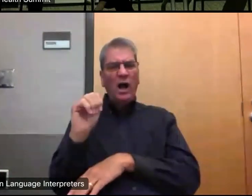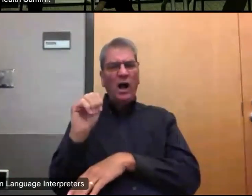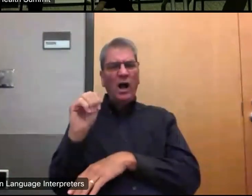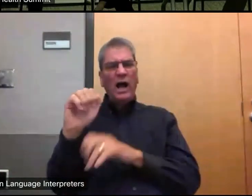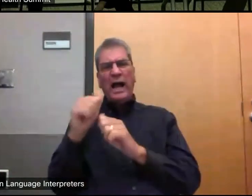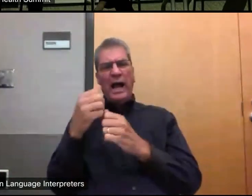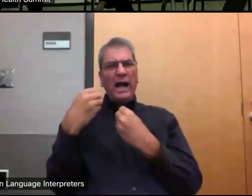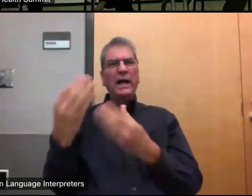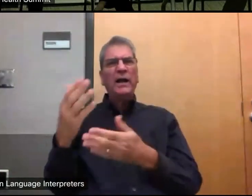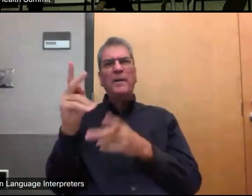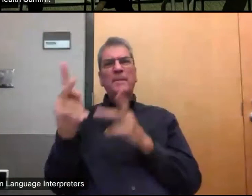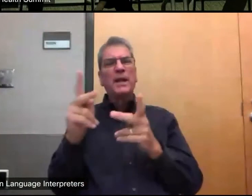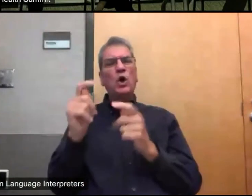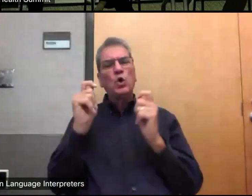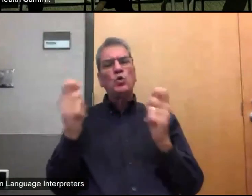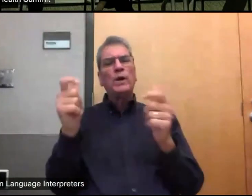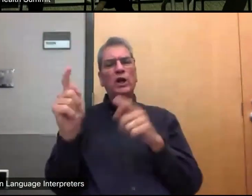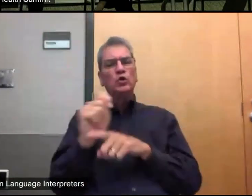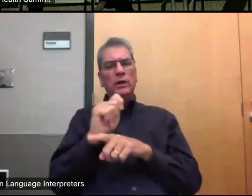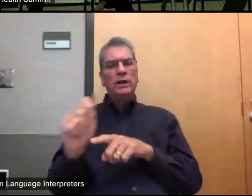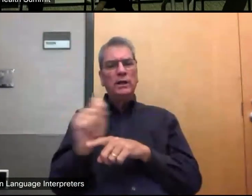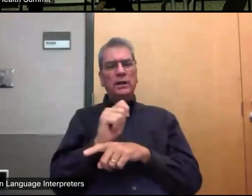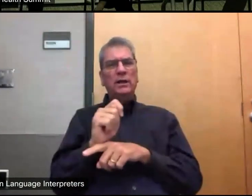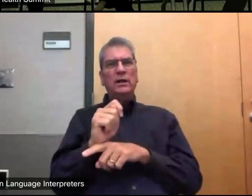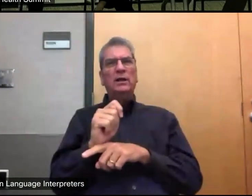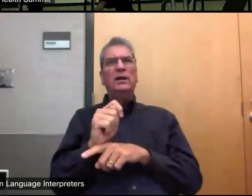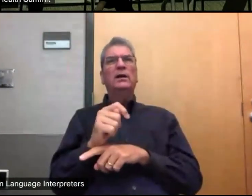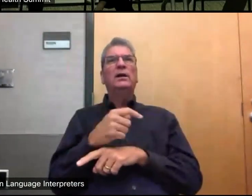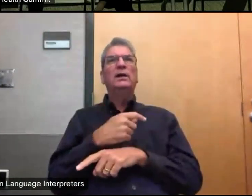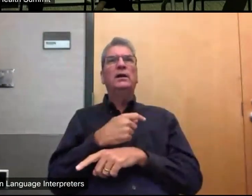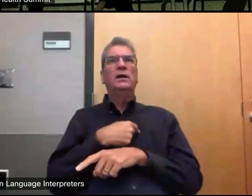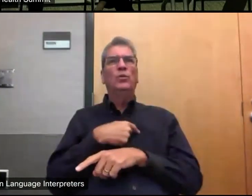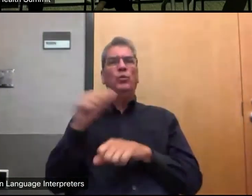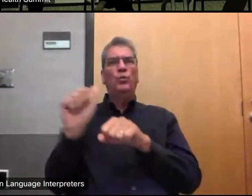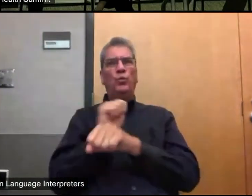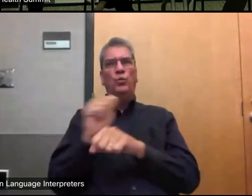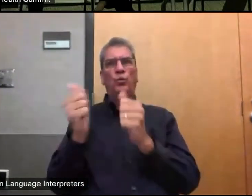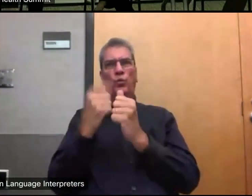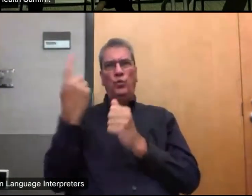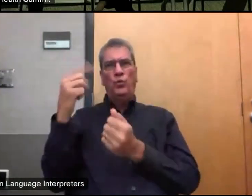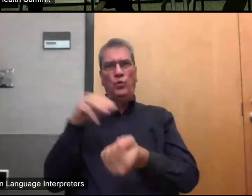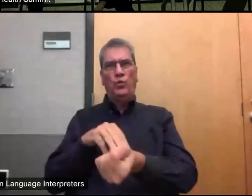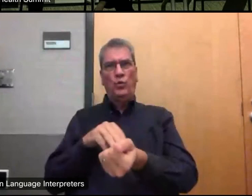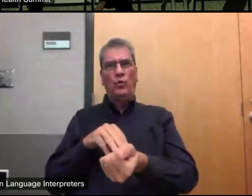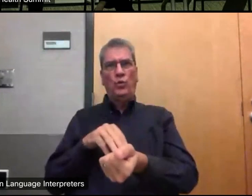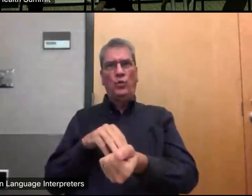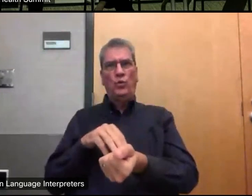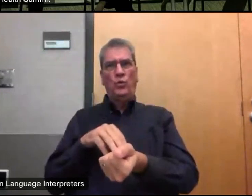training. I would also argue we work with 1 of the physicians that allows that down that side says you don't get better at communicating, because of a